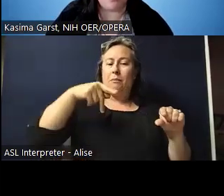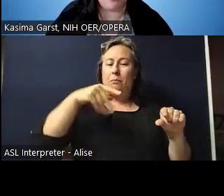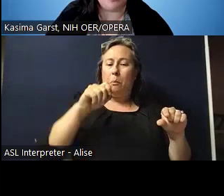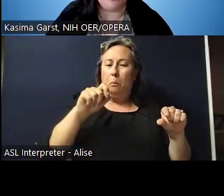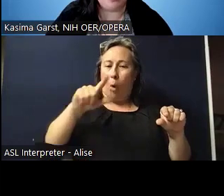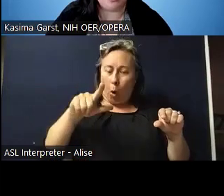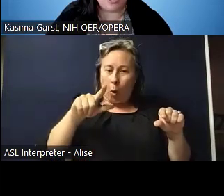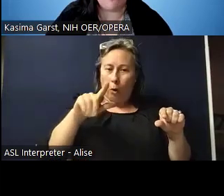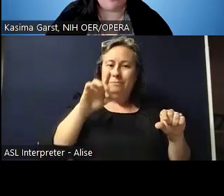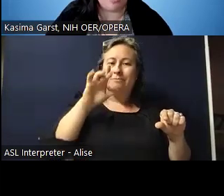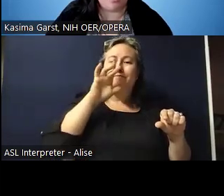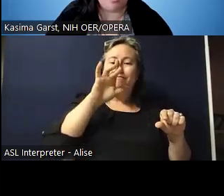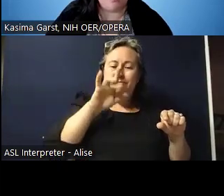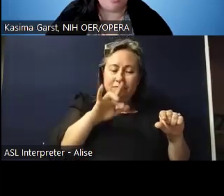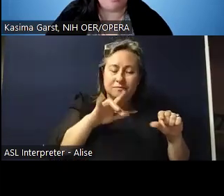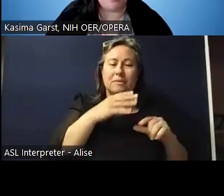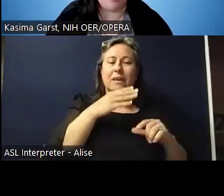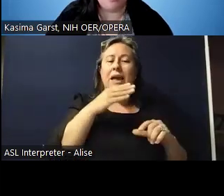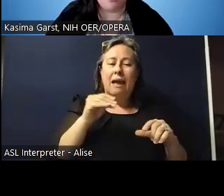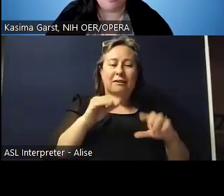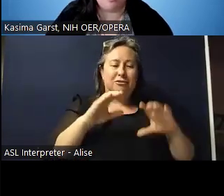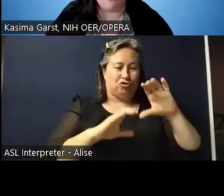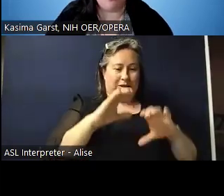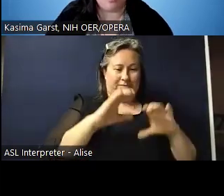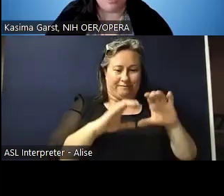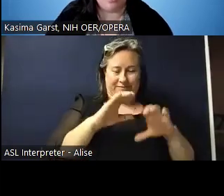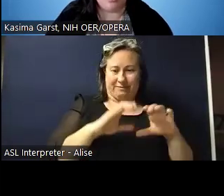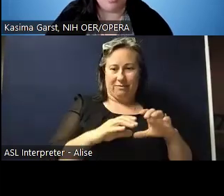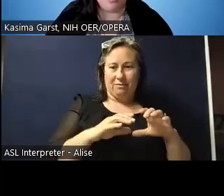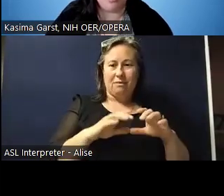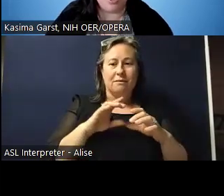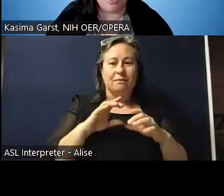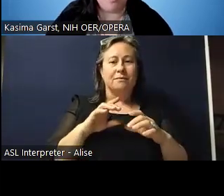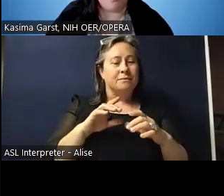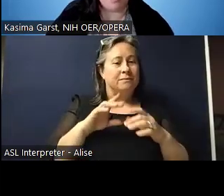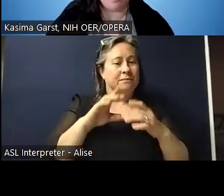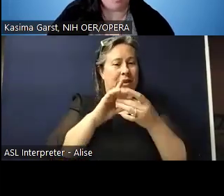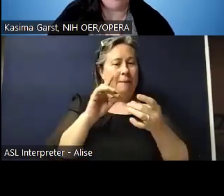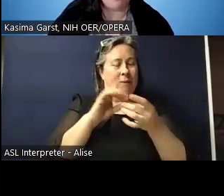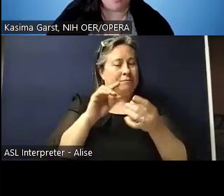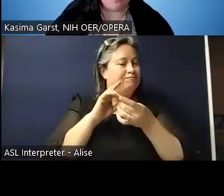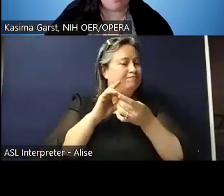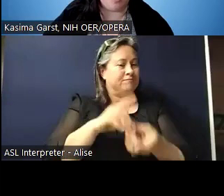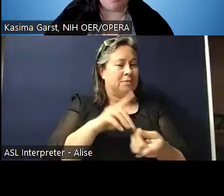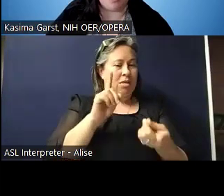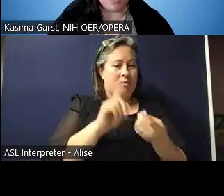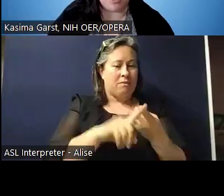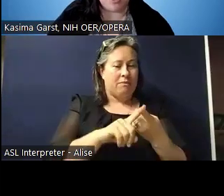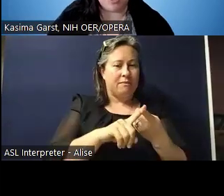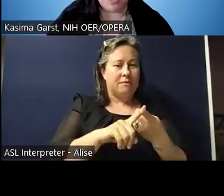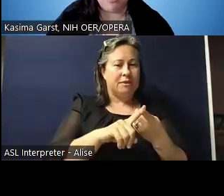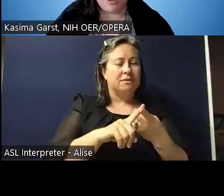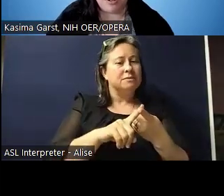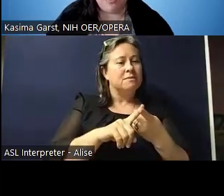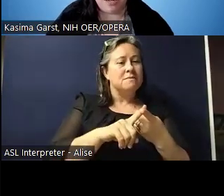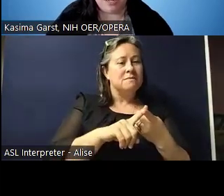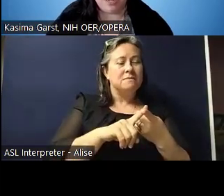and to use the chat for any comments related to the props from the presenters if needed.